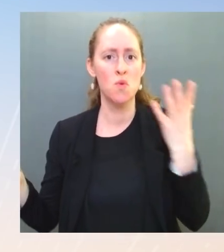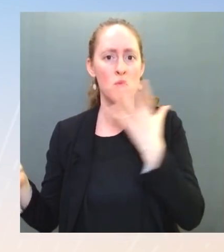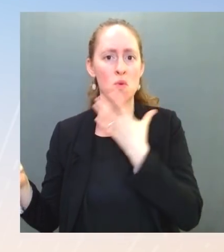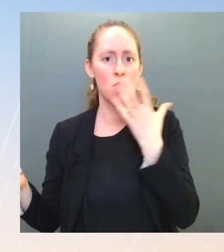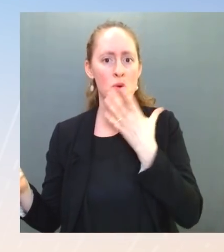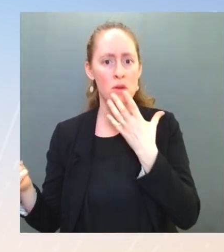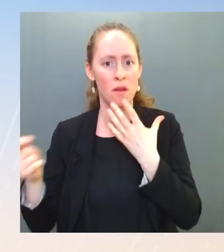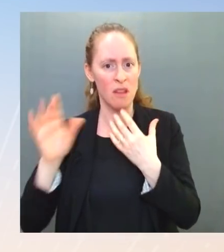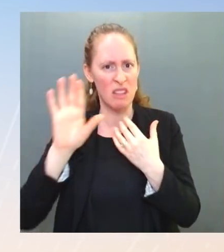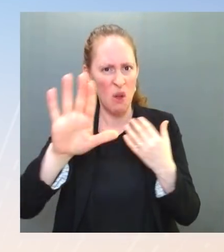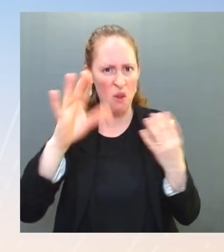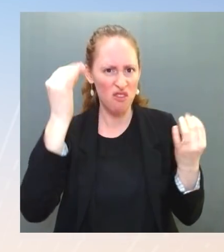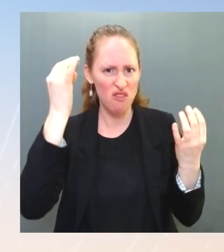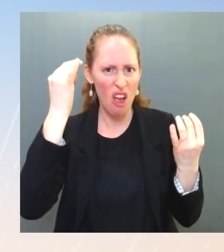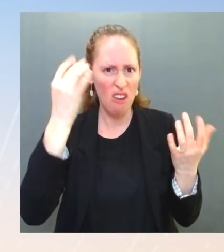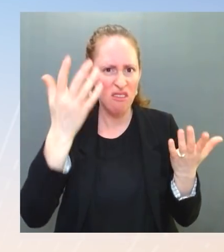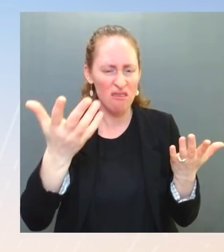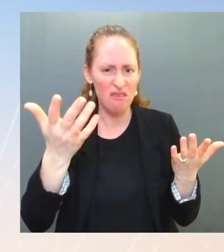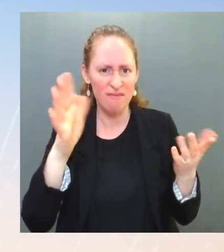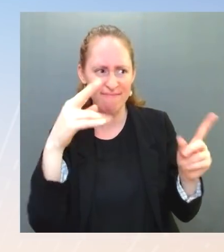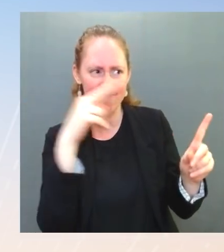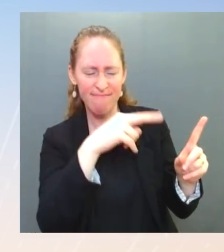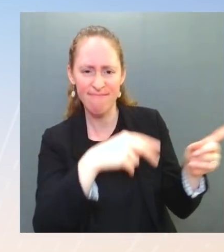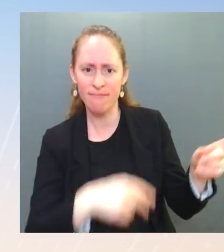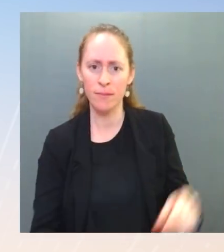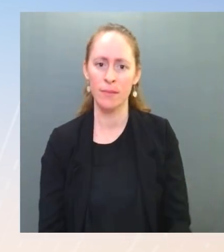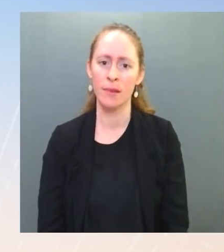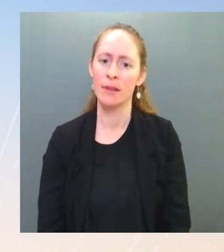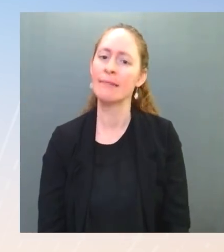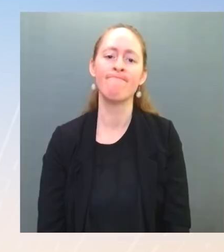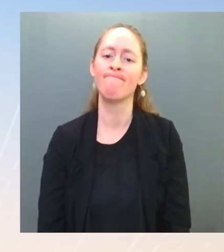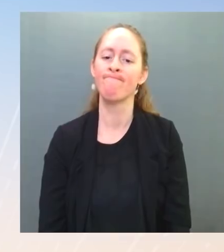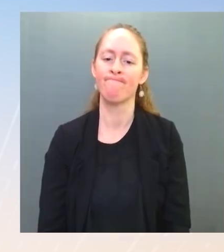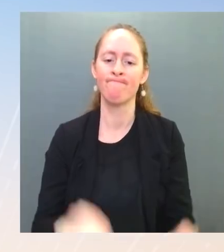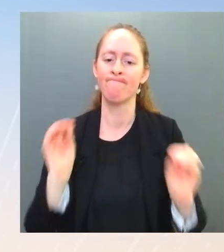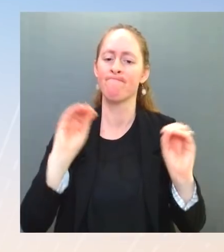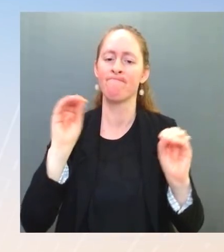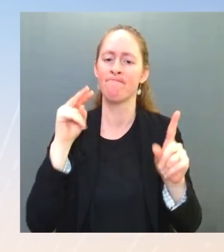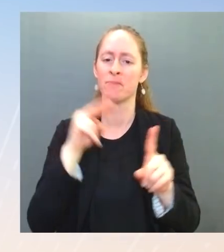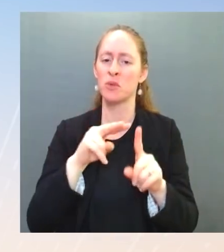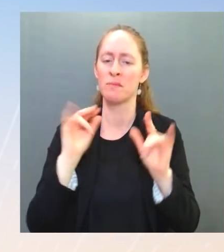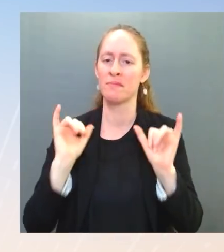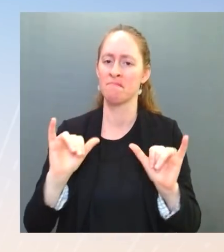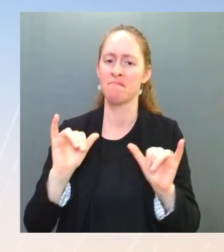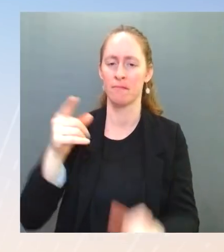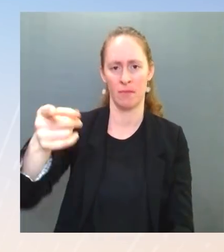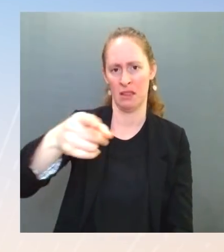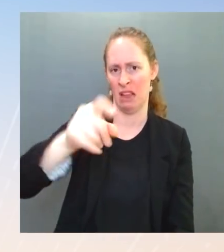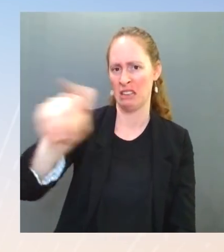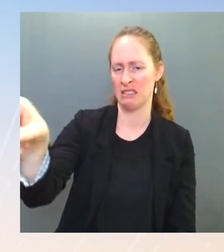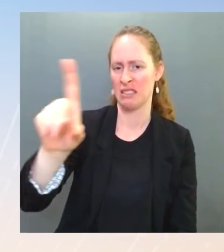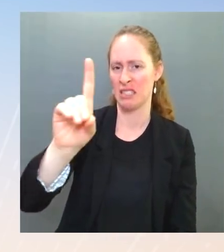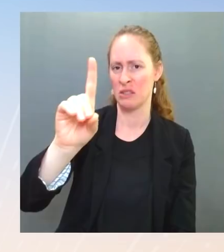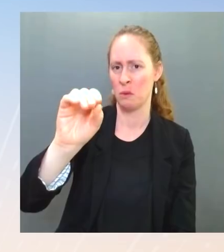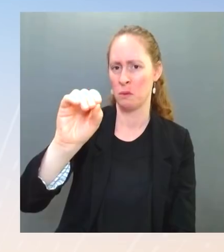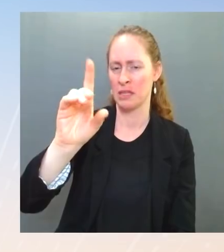I would point you to the defense department. Go ahead. The Press: Thanks, Jen. Several Parkland parents, including Manuel Oliver who was taken into police custody